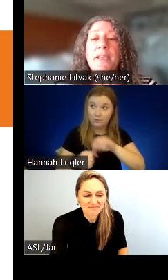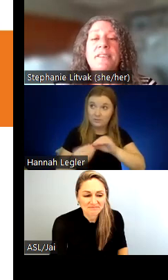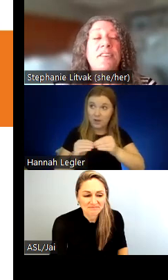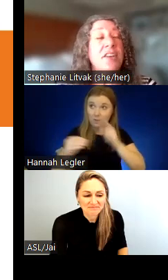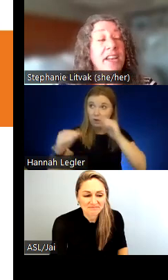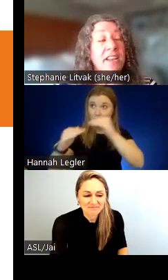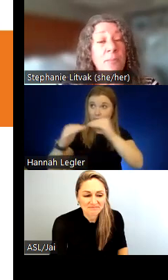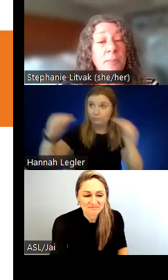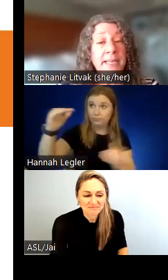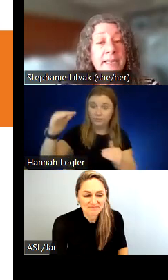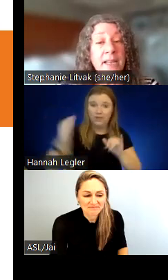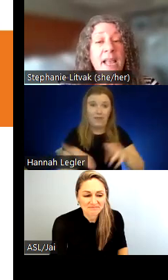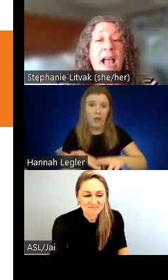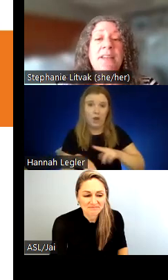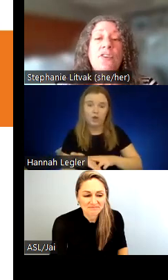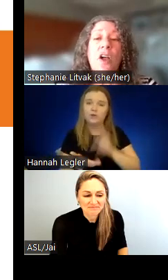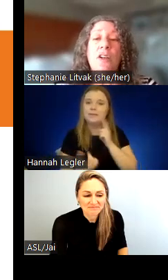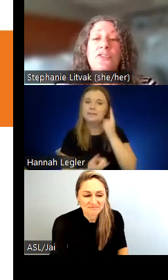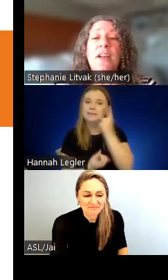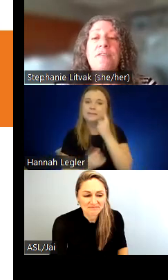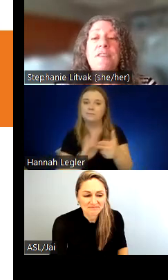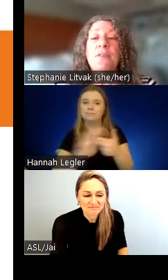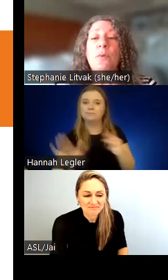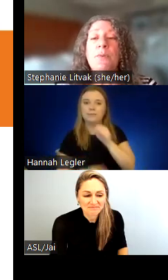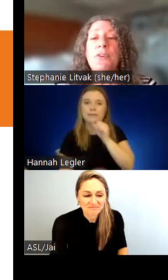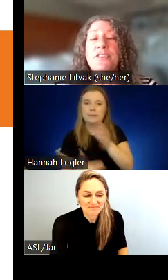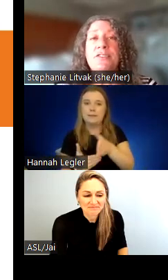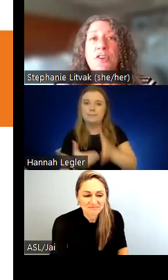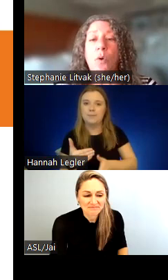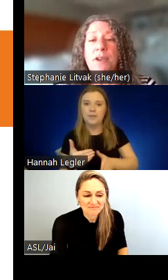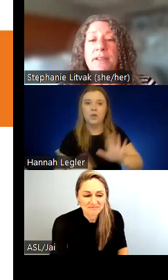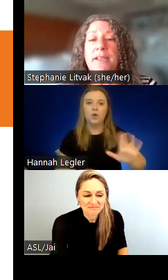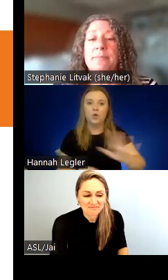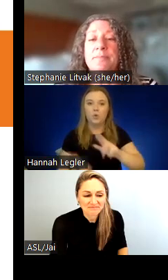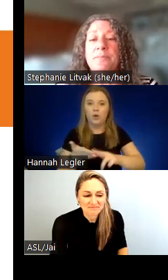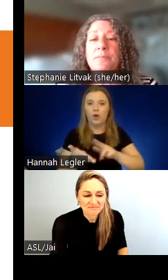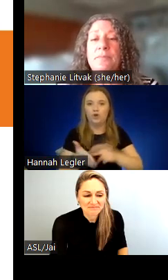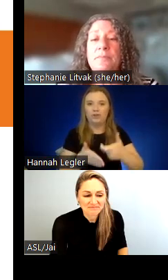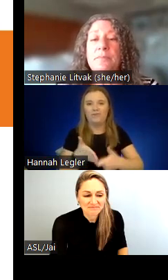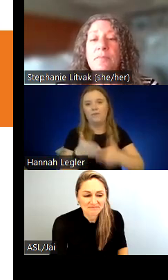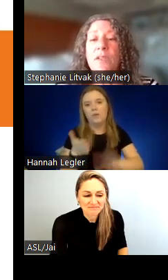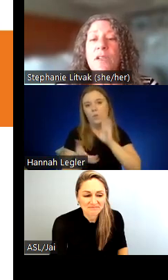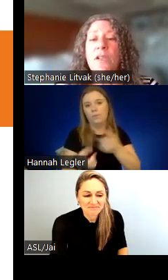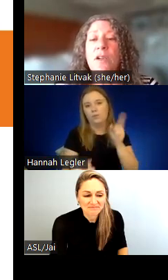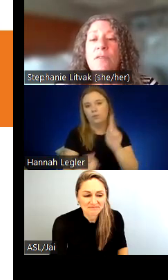considered incomplete and your contract fee will be reduced accordingly.